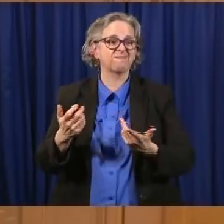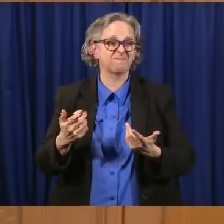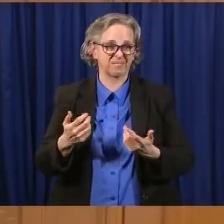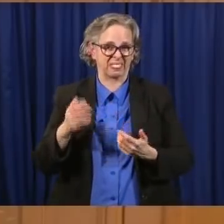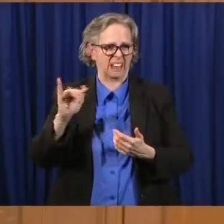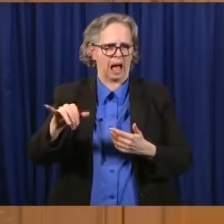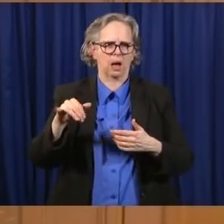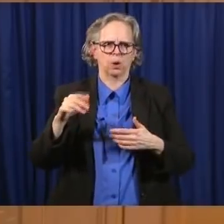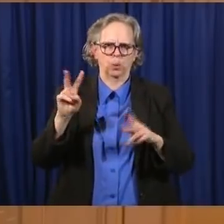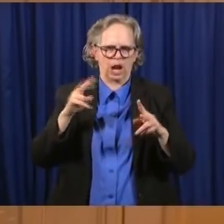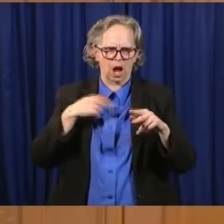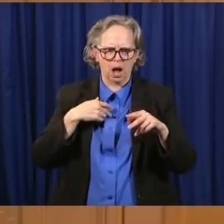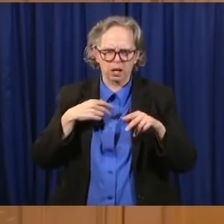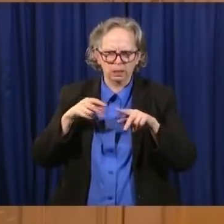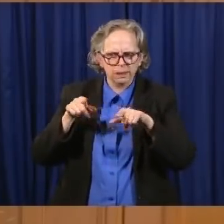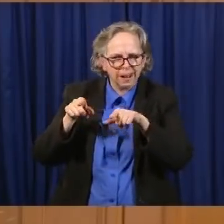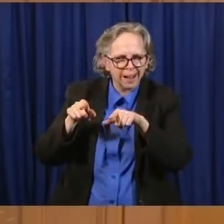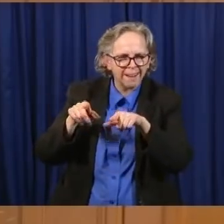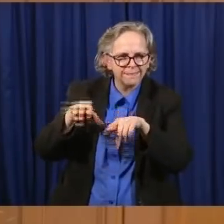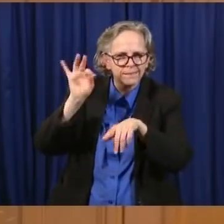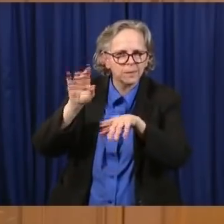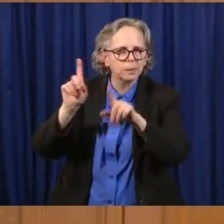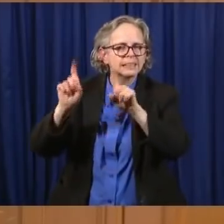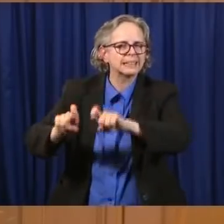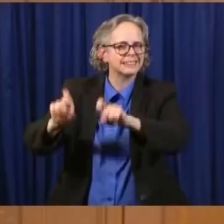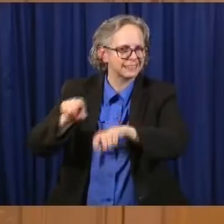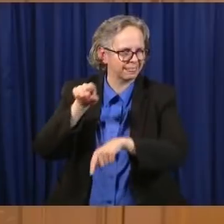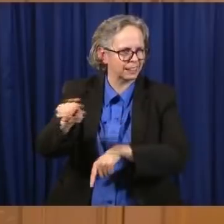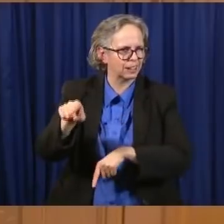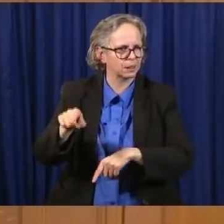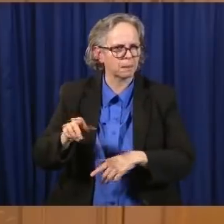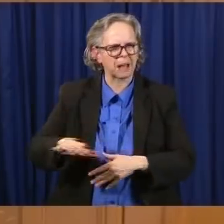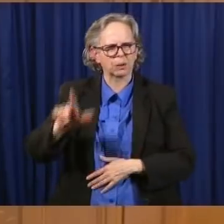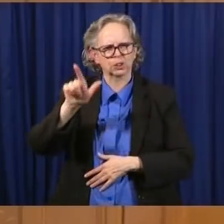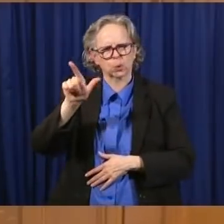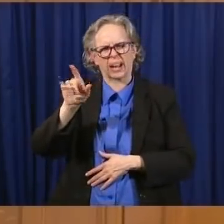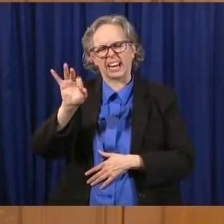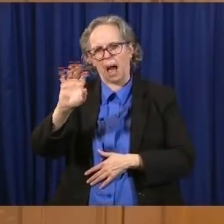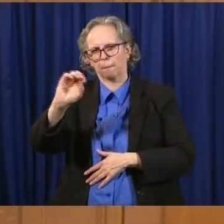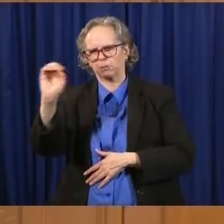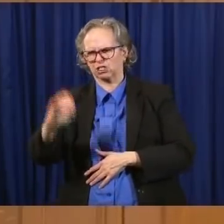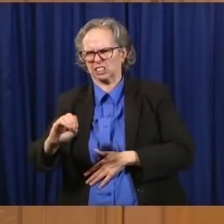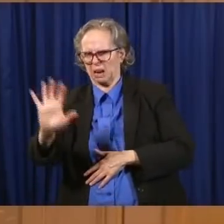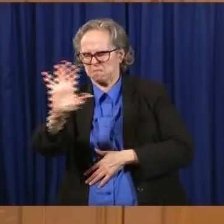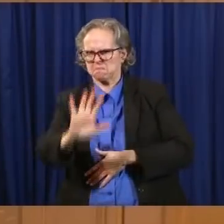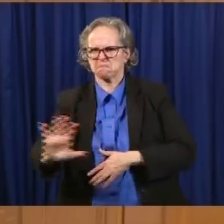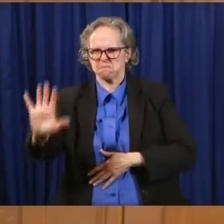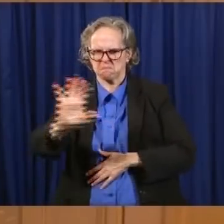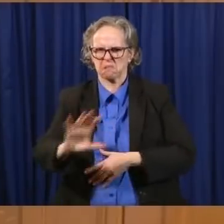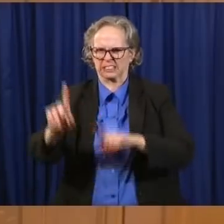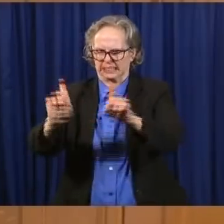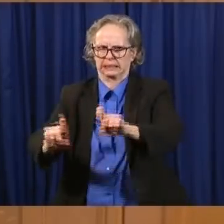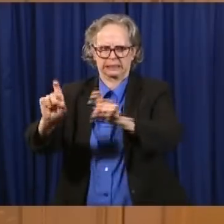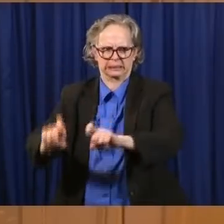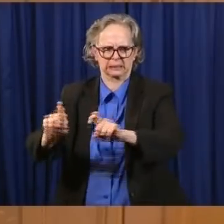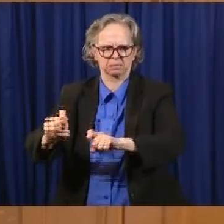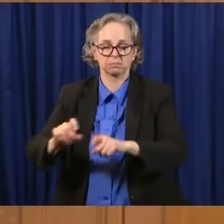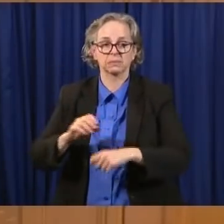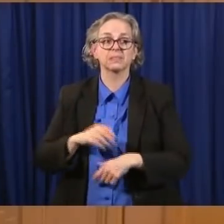AND EVERYTHING ELSE IS PRETTY MUCH STICKING THE SAME. WE ARE STILL SEEING HOSPITALIZATIONS, WE ARE